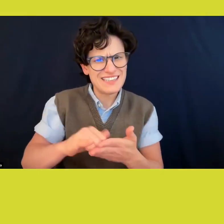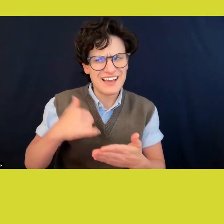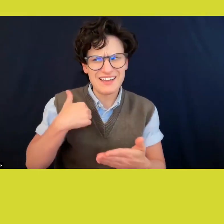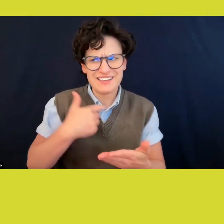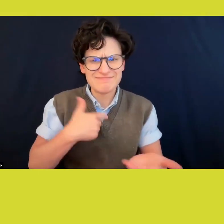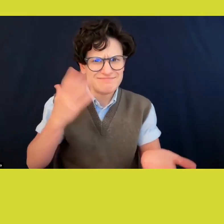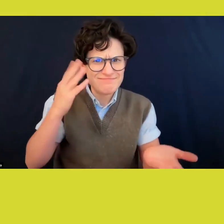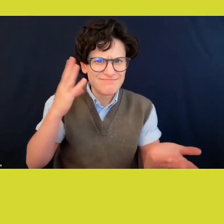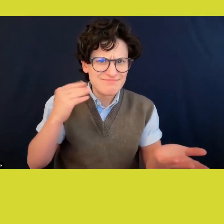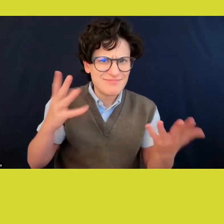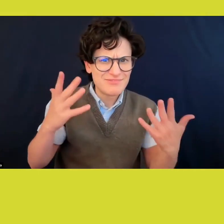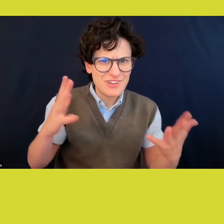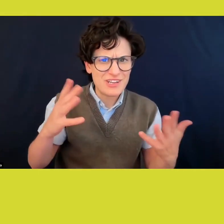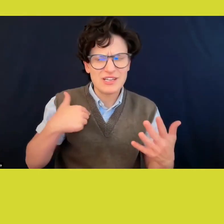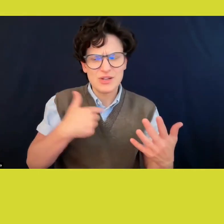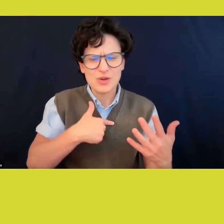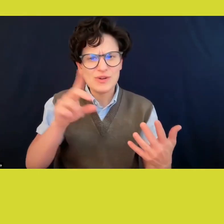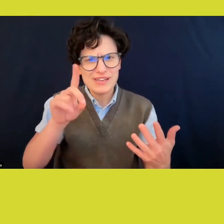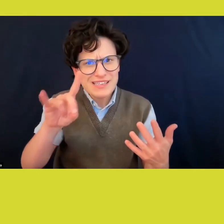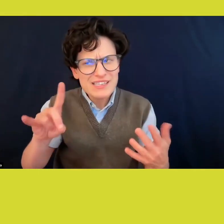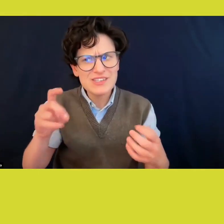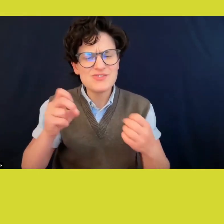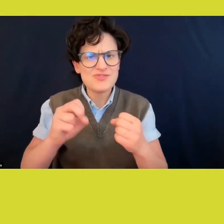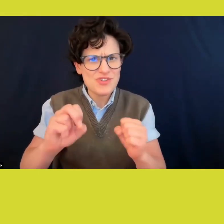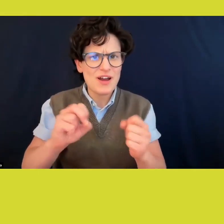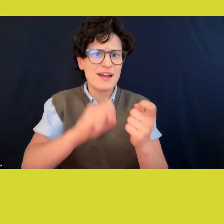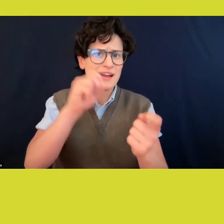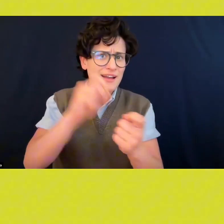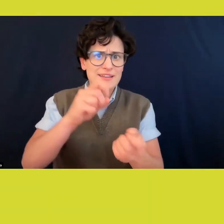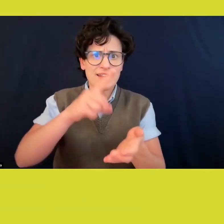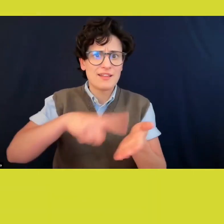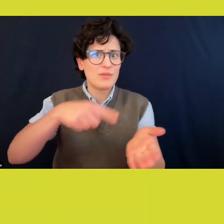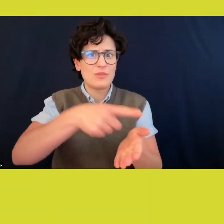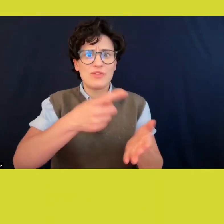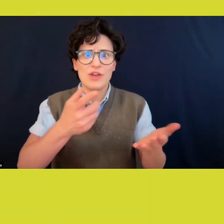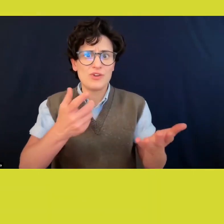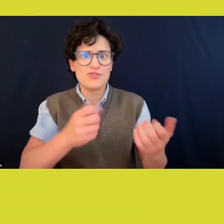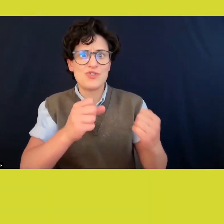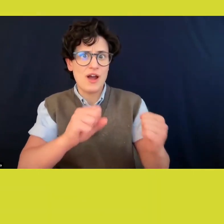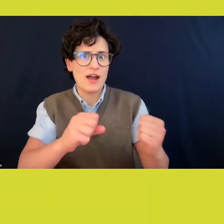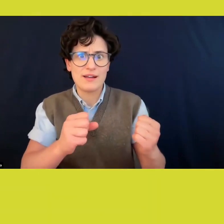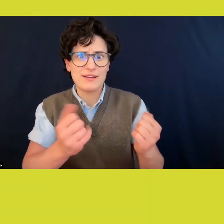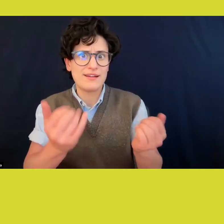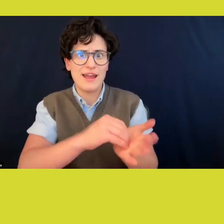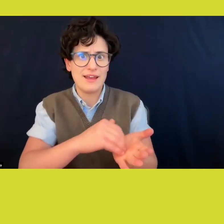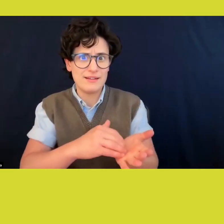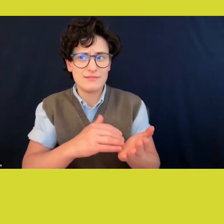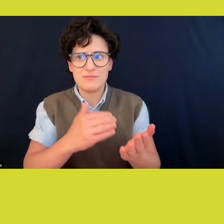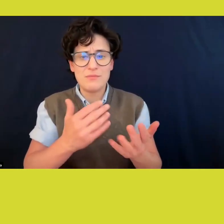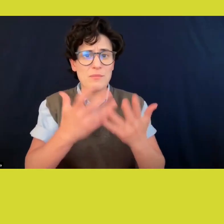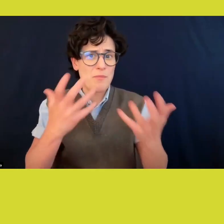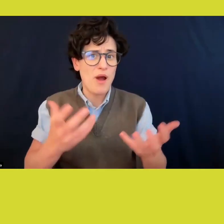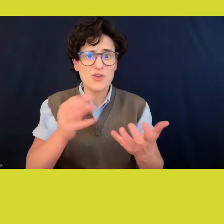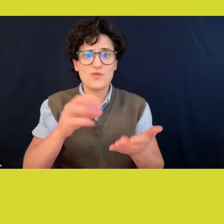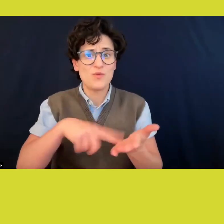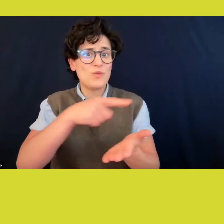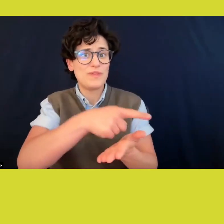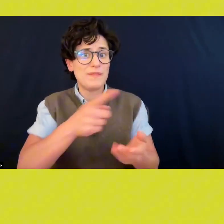here is we've tried exactly what they're, much of what they're proposing, we know it was ineffective,